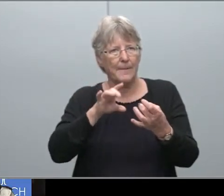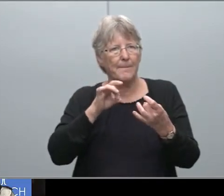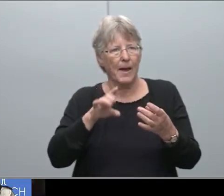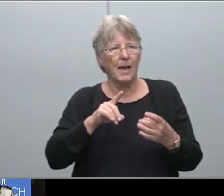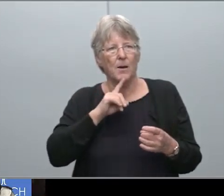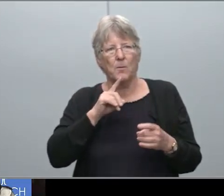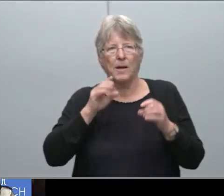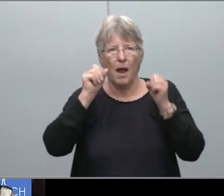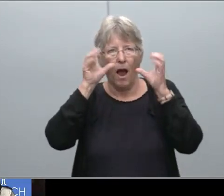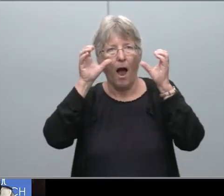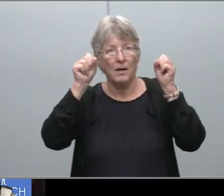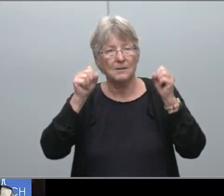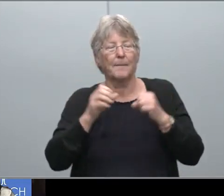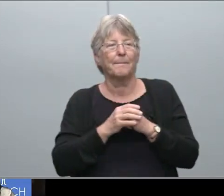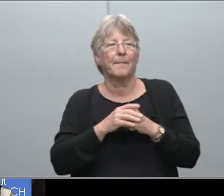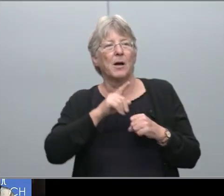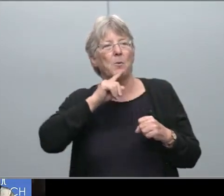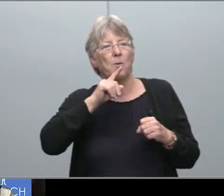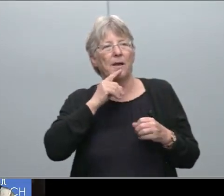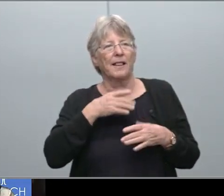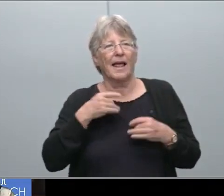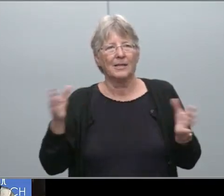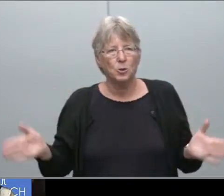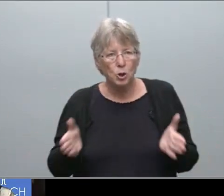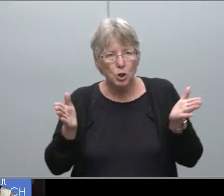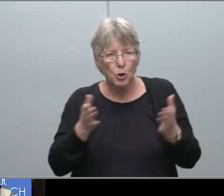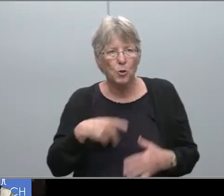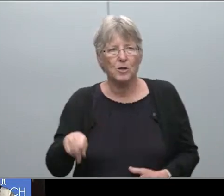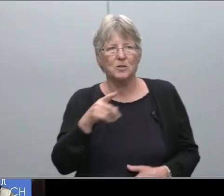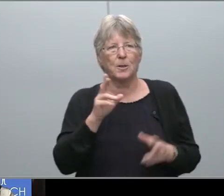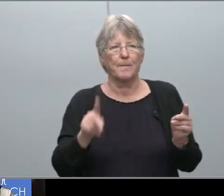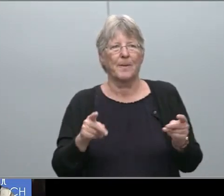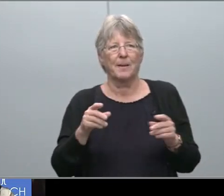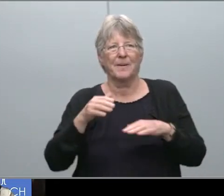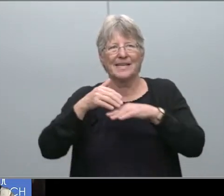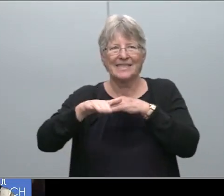You know, I really appreciate this platform for all